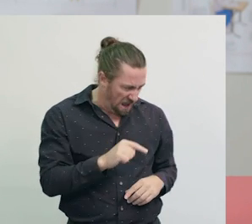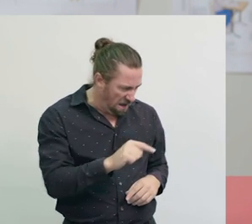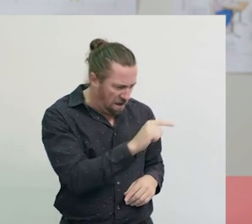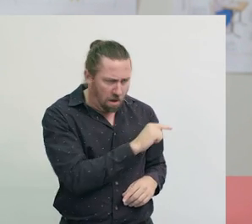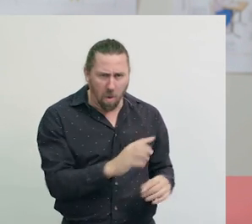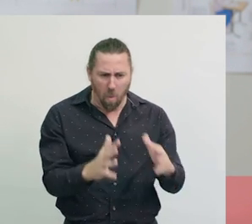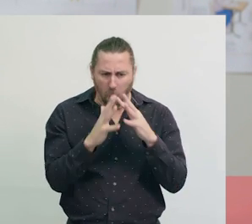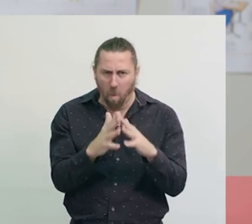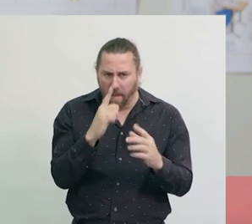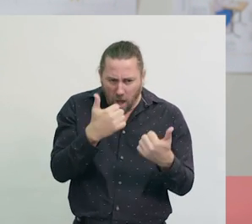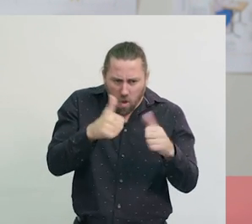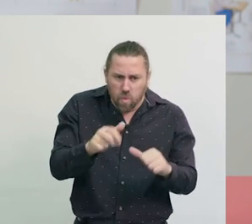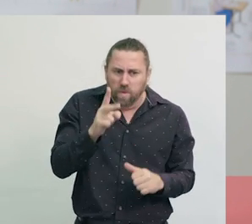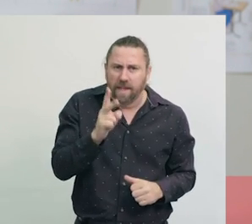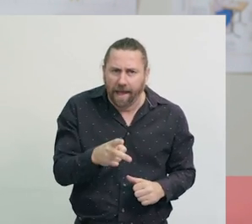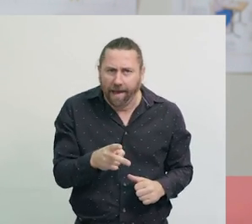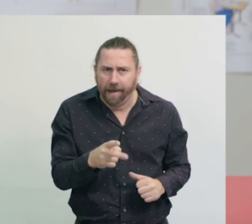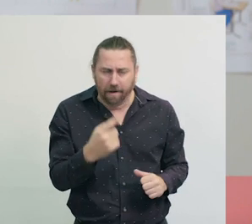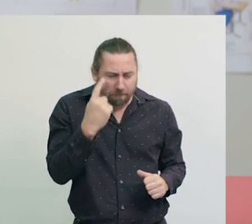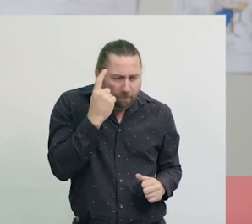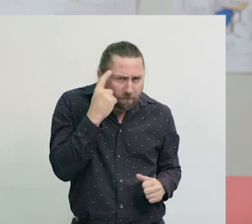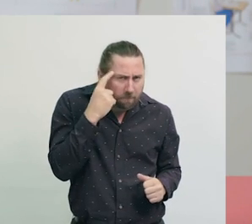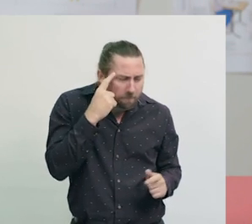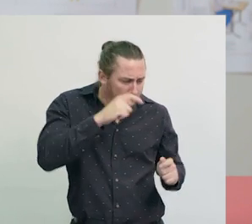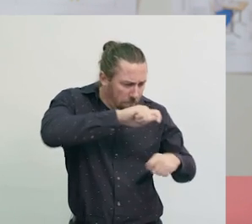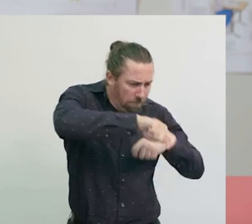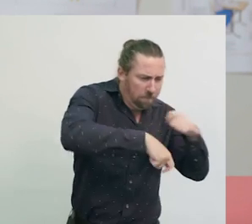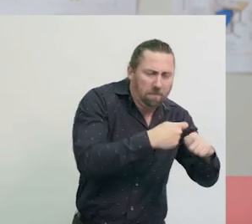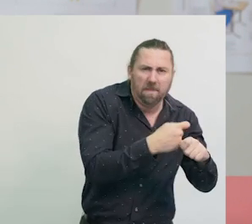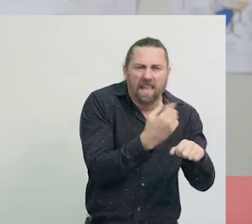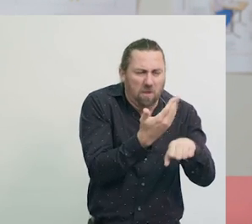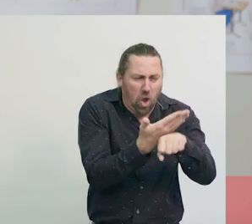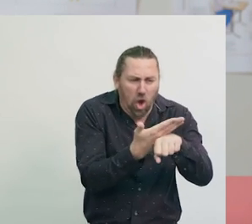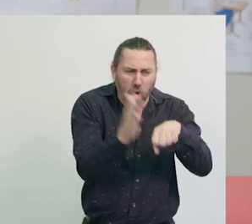and they can be given another life, by being made into something new.